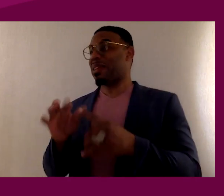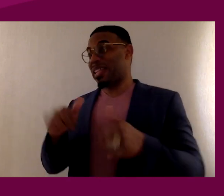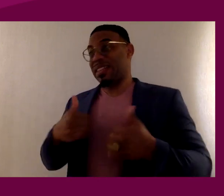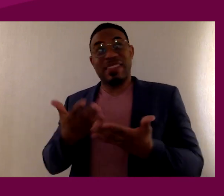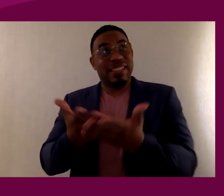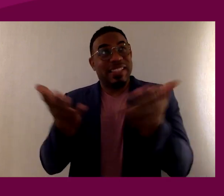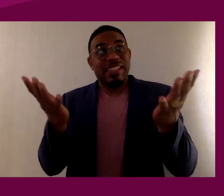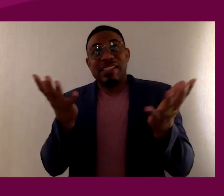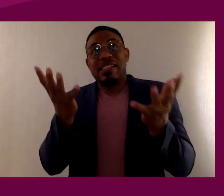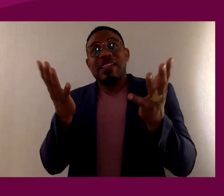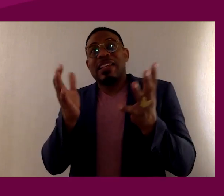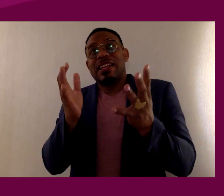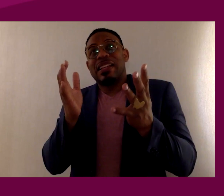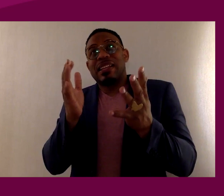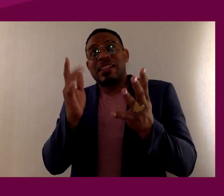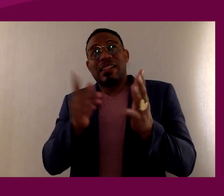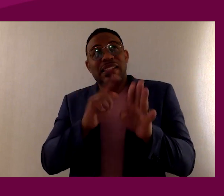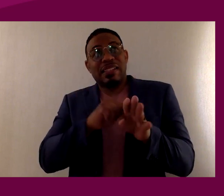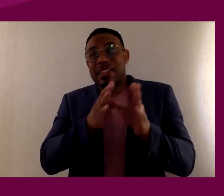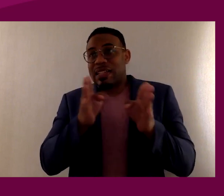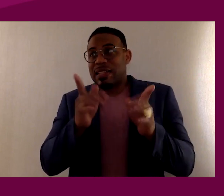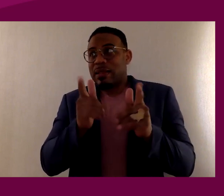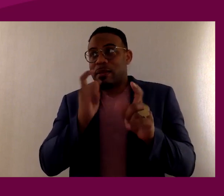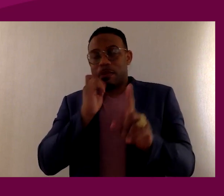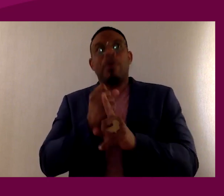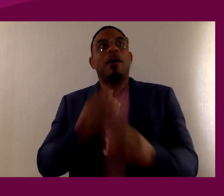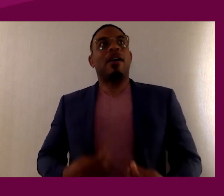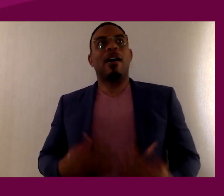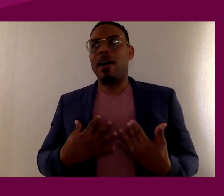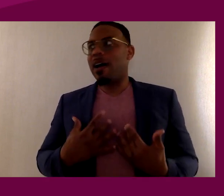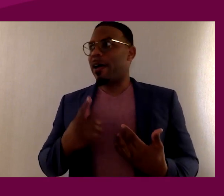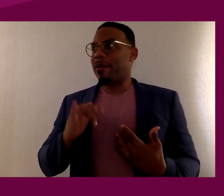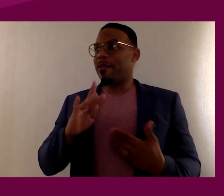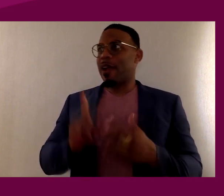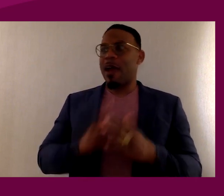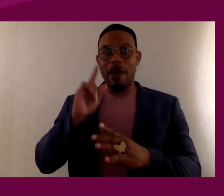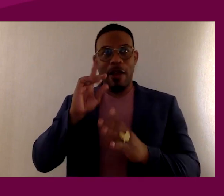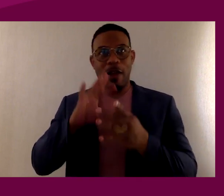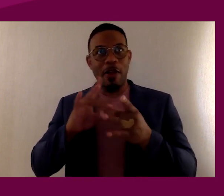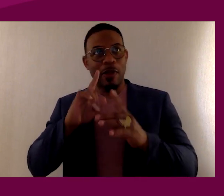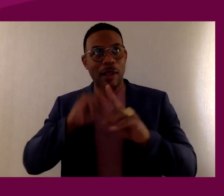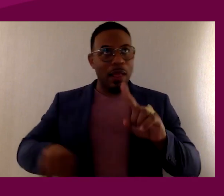just like, where do you even start? Especially living in this era of instant gratification and